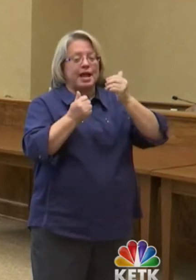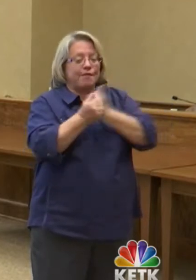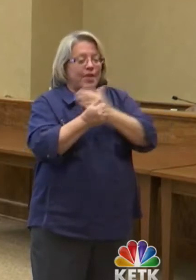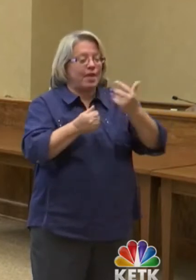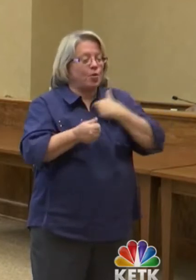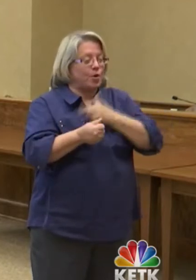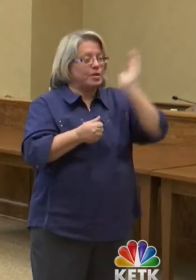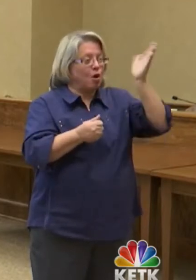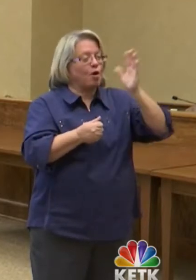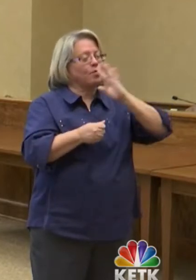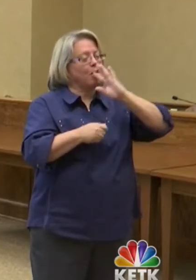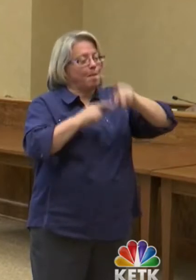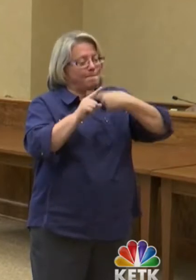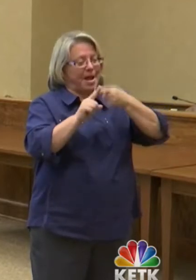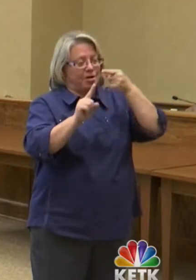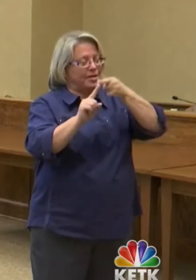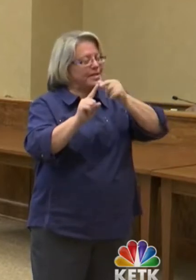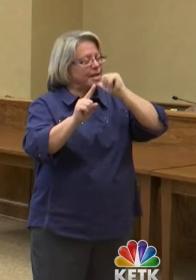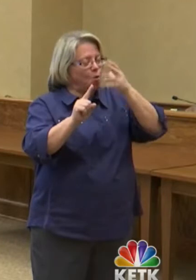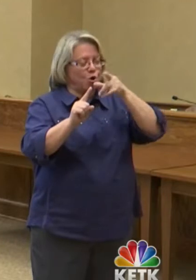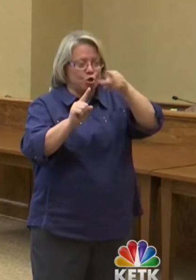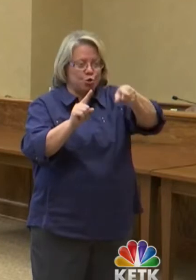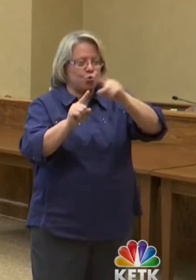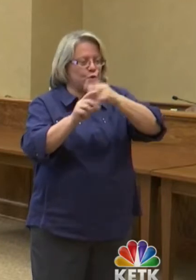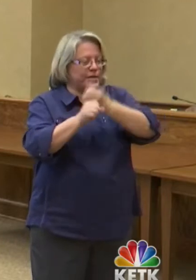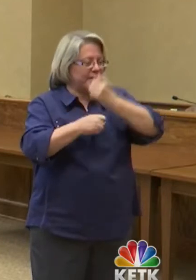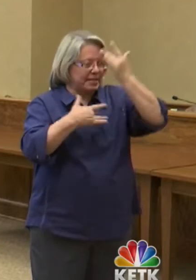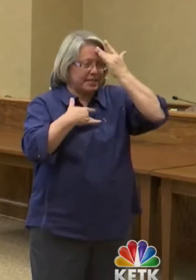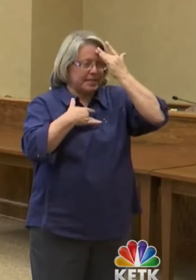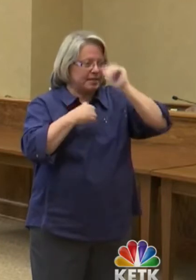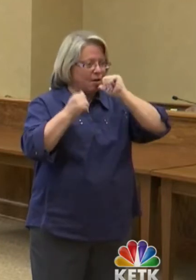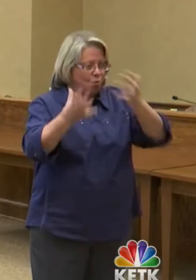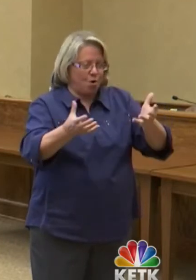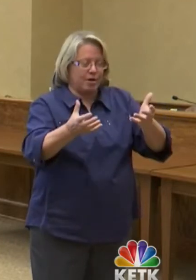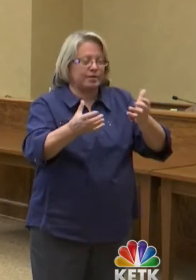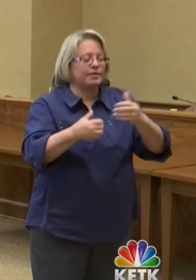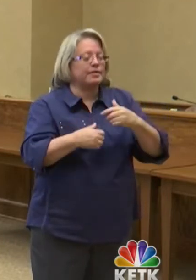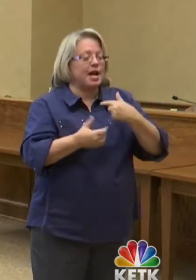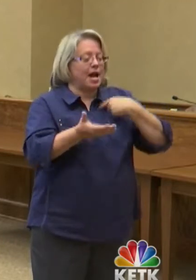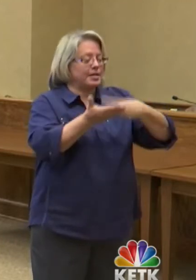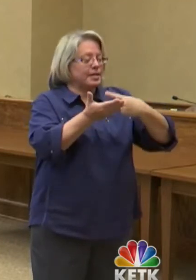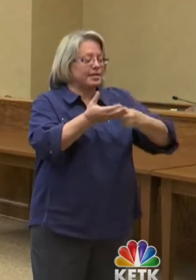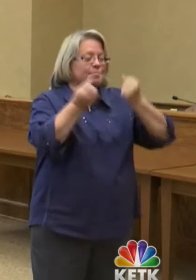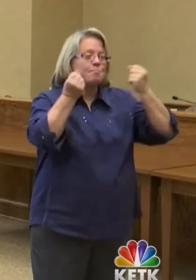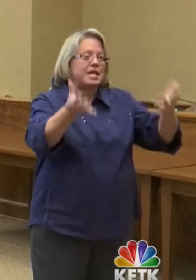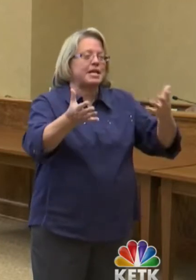CORONAVIRUS. WE DON'T WANT YOU TO GET THE CORONAVIRUS. EVERY SPEAKER EVERY TIME WE TALK TO.